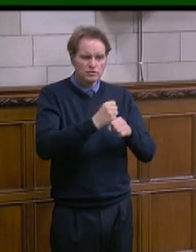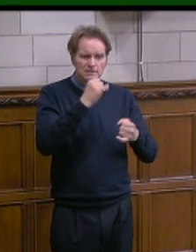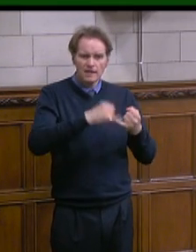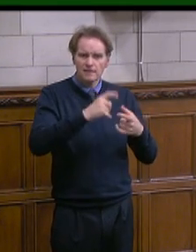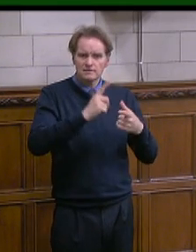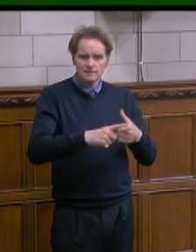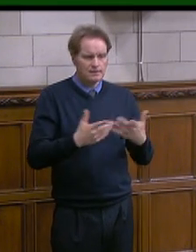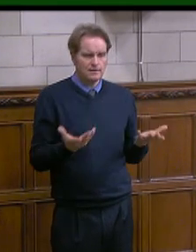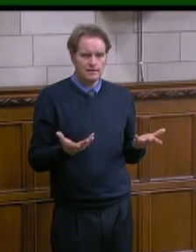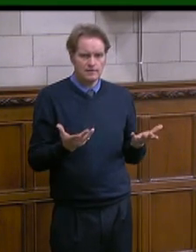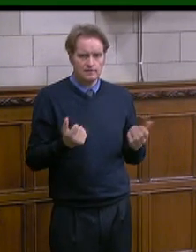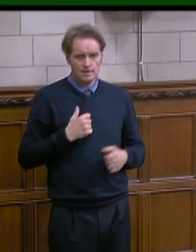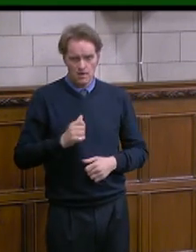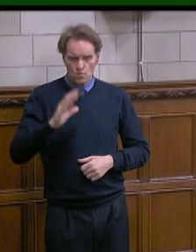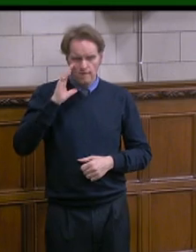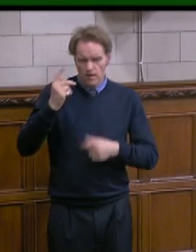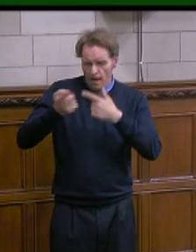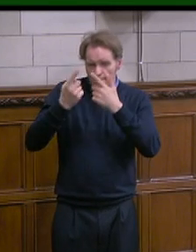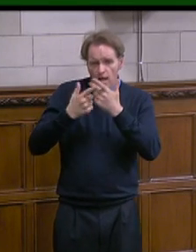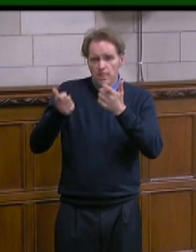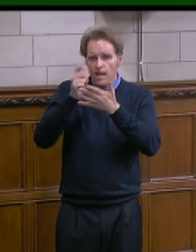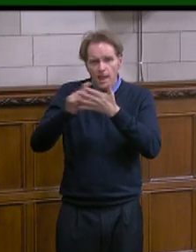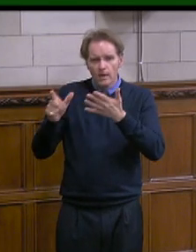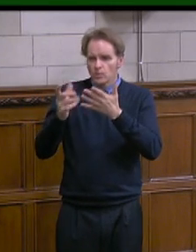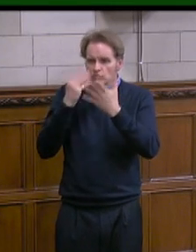Member for Waveney (Peter Aldous) about how many languages are offered at GCSE. Why not BSL?